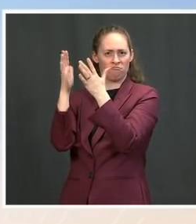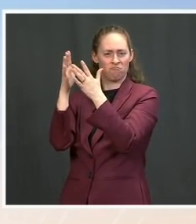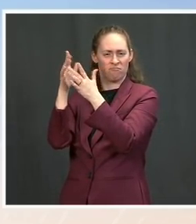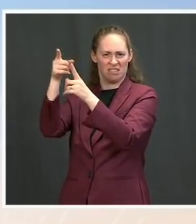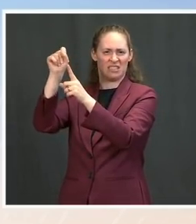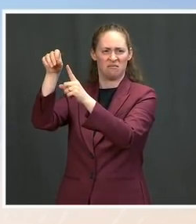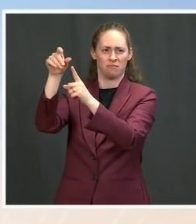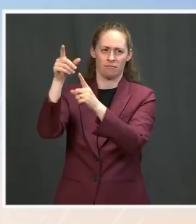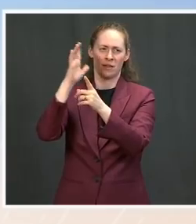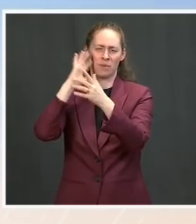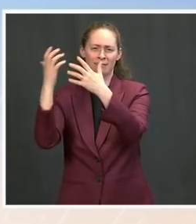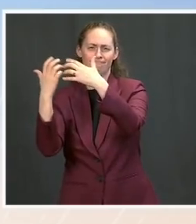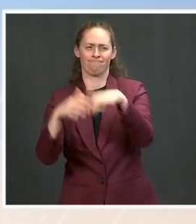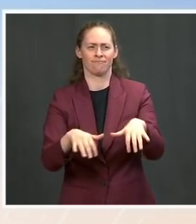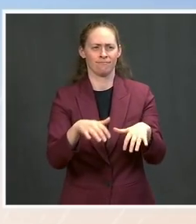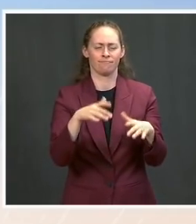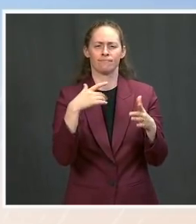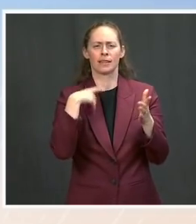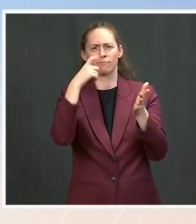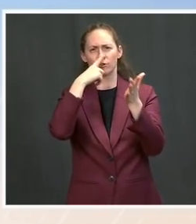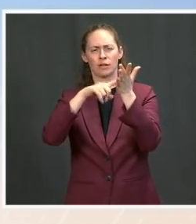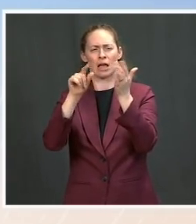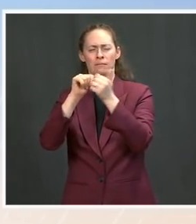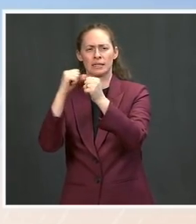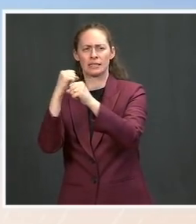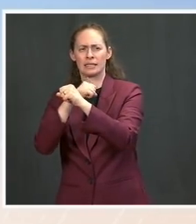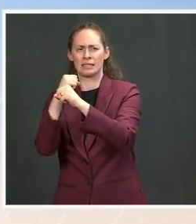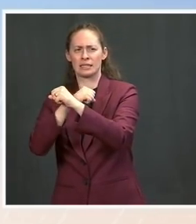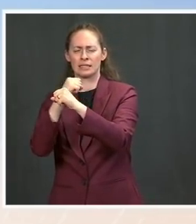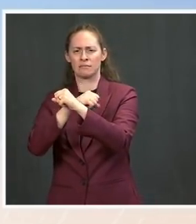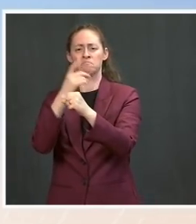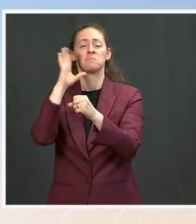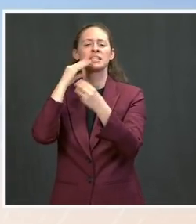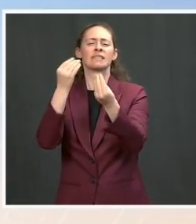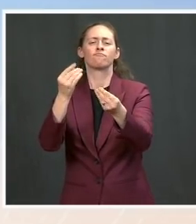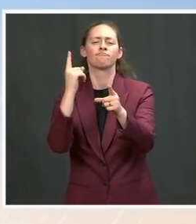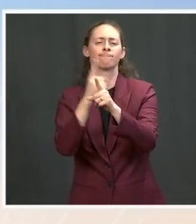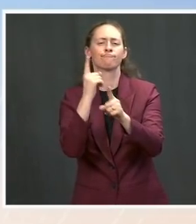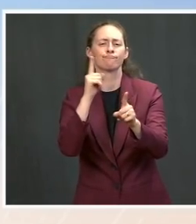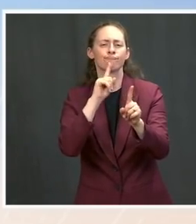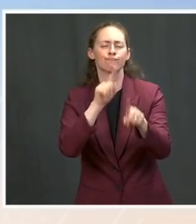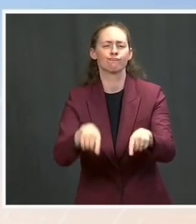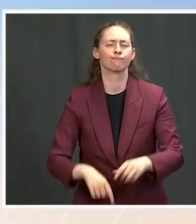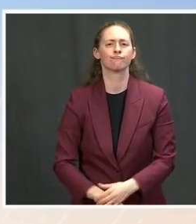to –with our team to give an evaluation on that. The Press: And lastly, in the Americans Family -- American Families Plan --